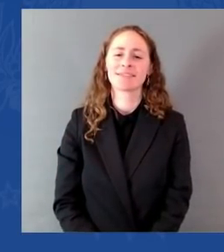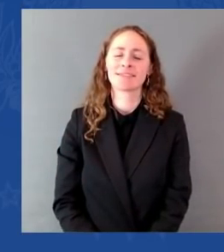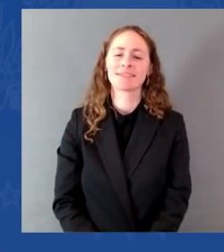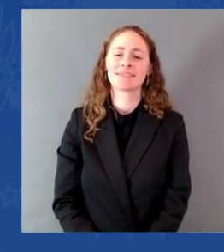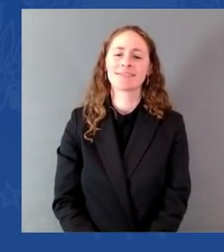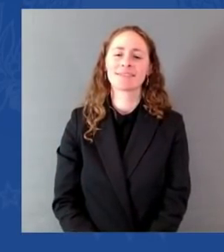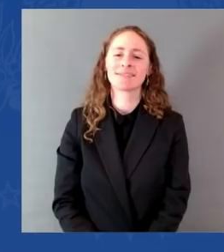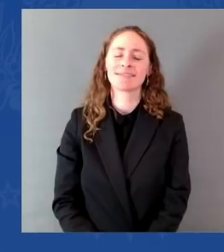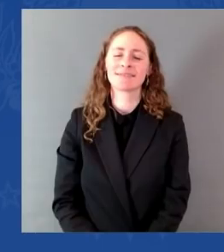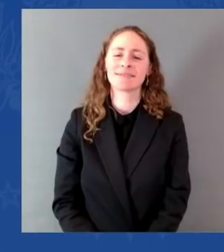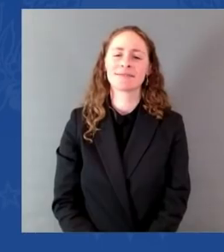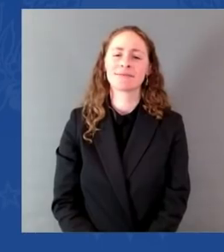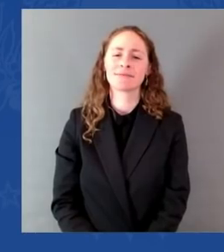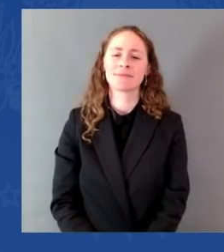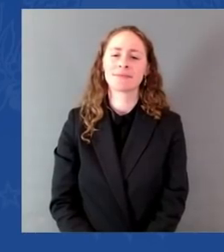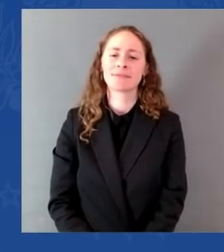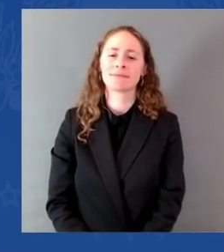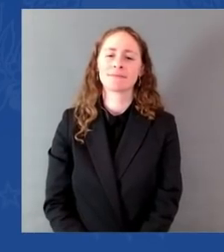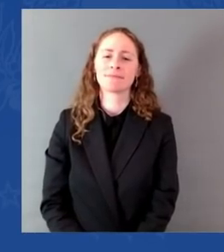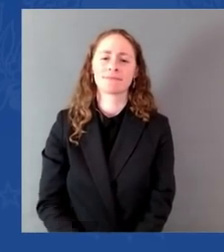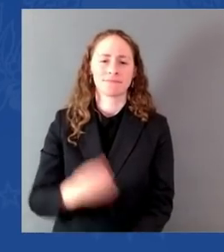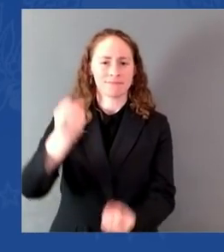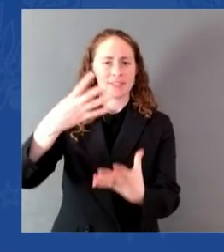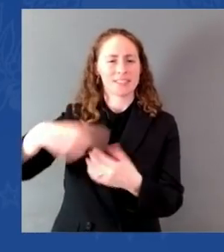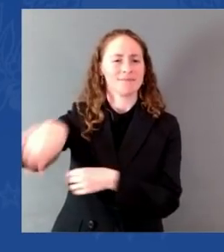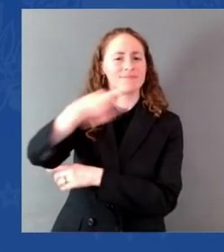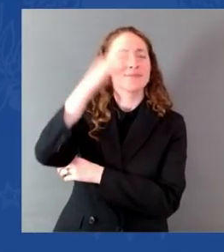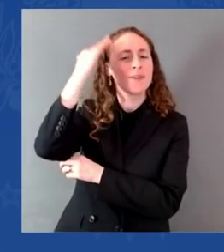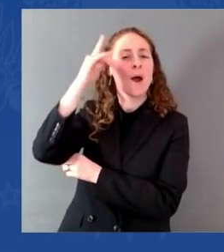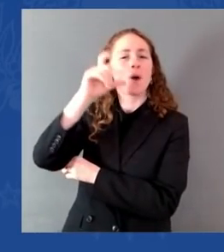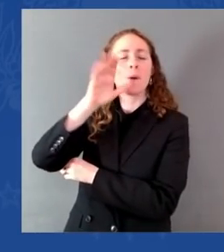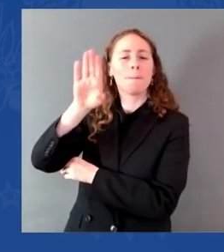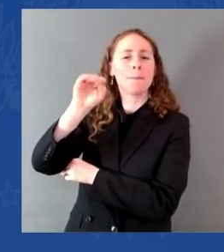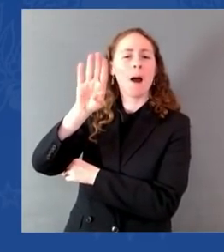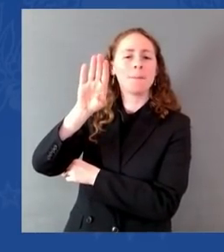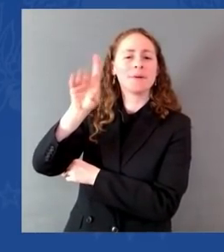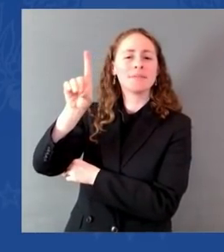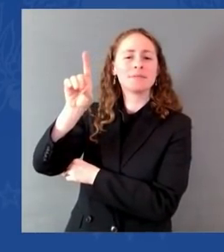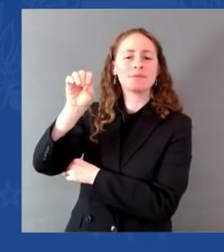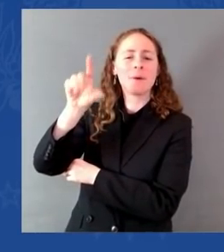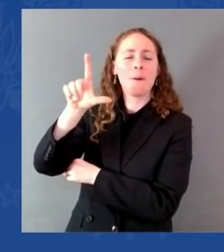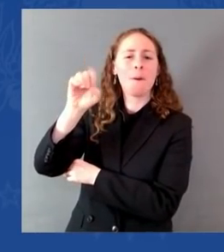he represented Kansas for 36 years. And for those like me who had the honor